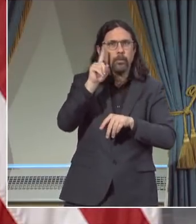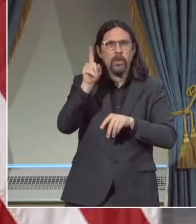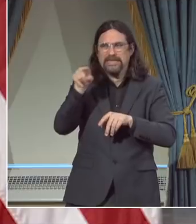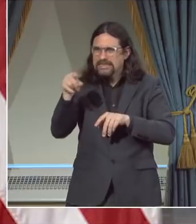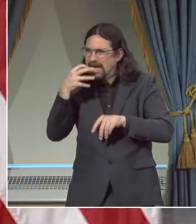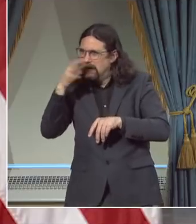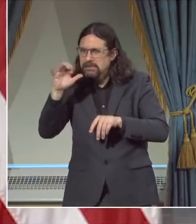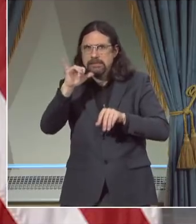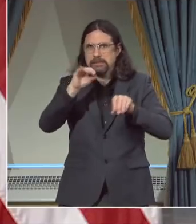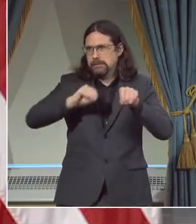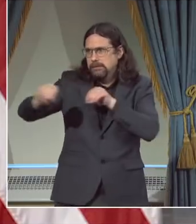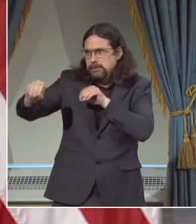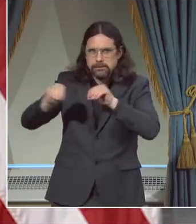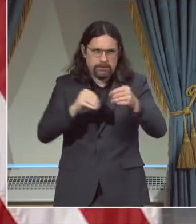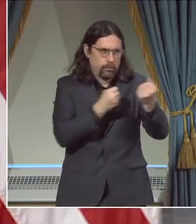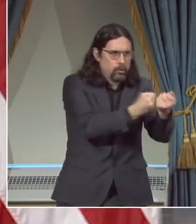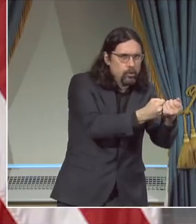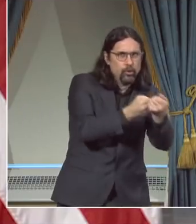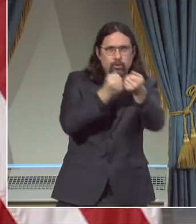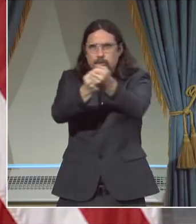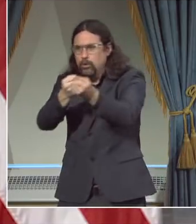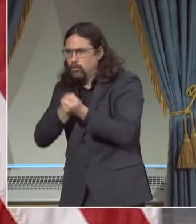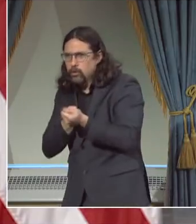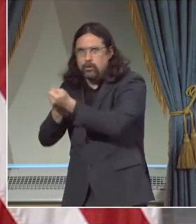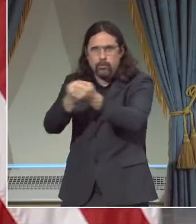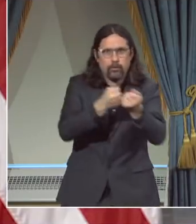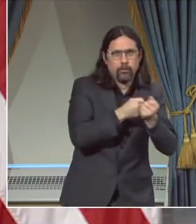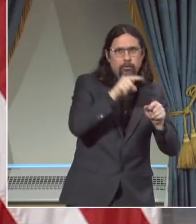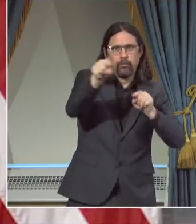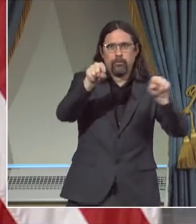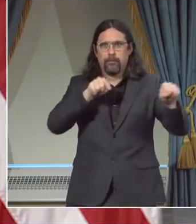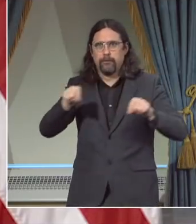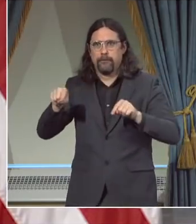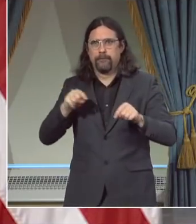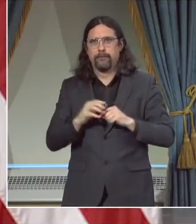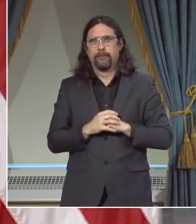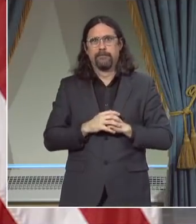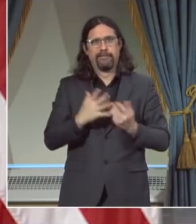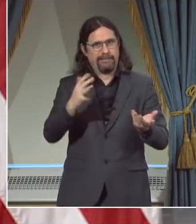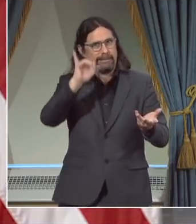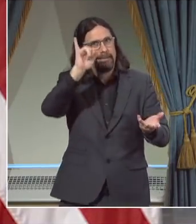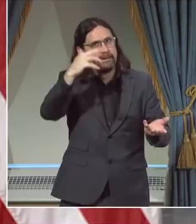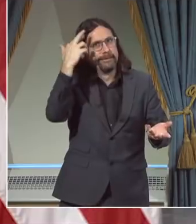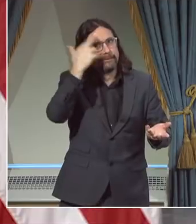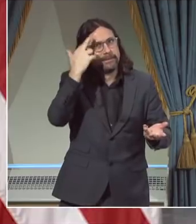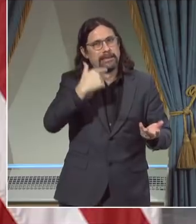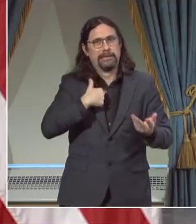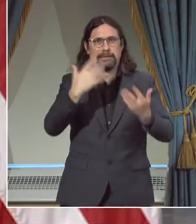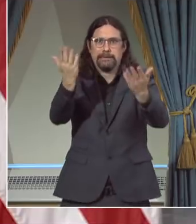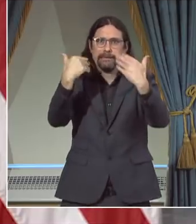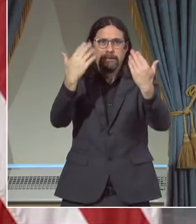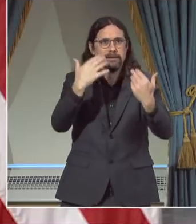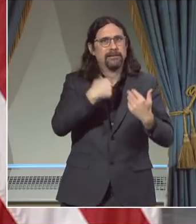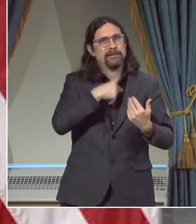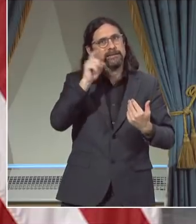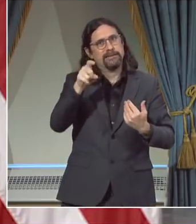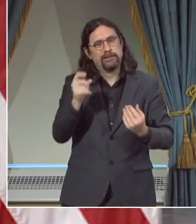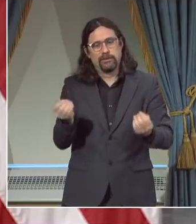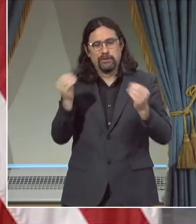TH GEOOD PEOPLE THERE, GET THEM A BREAK.